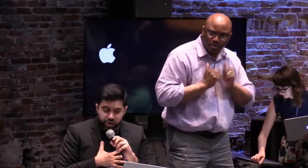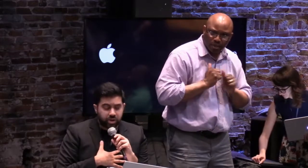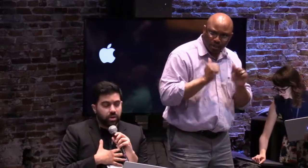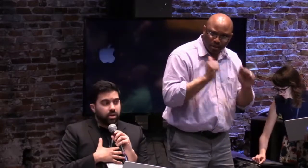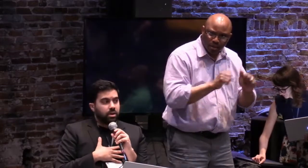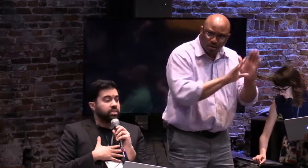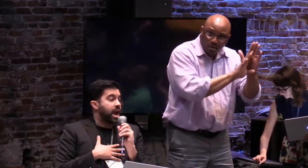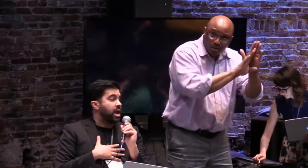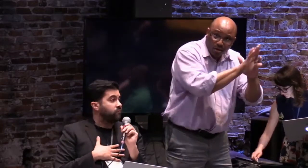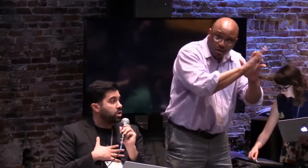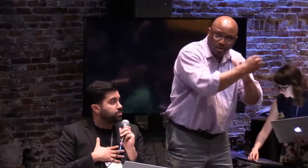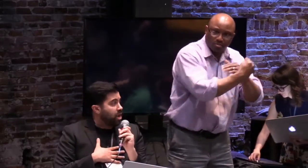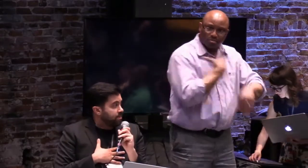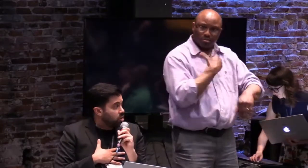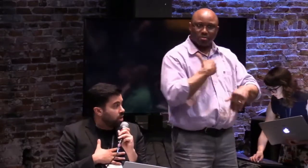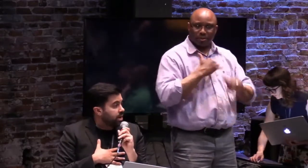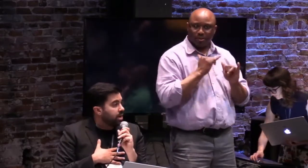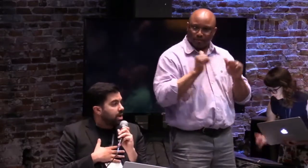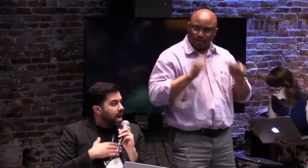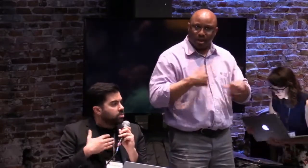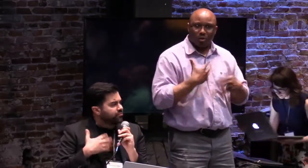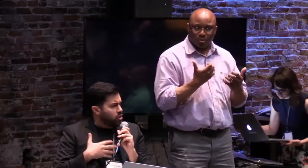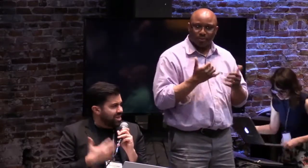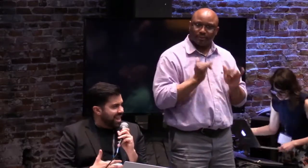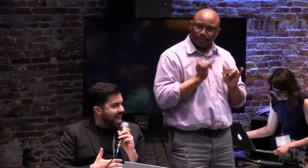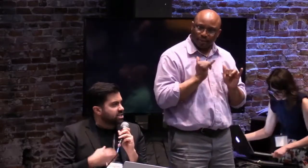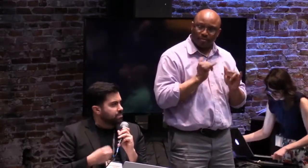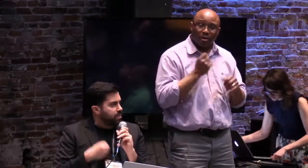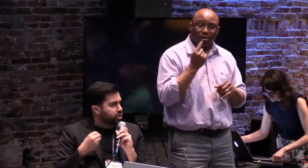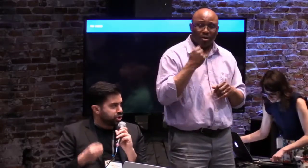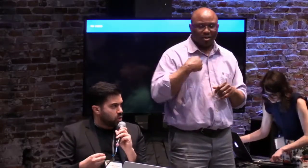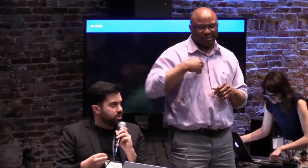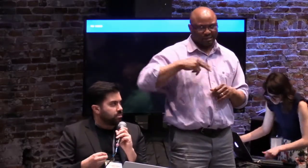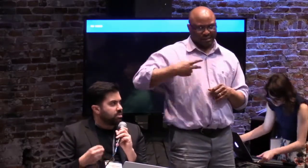of hearing privilege in that I voice primarily, I was very glad to be able to show them